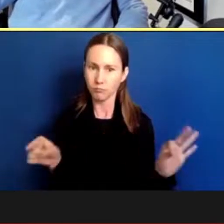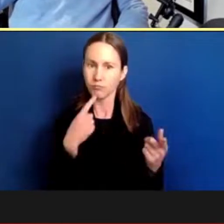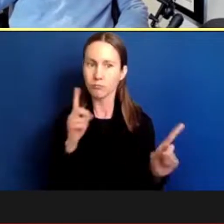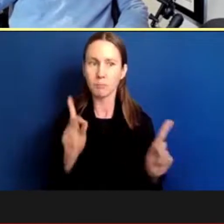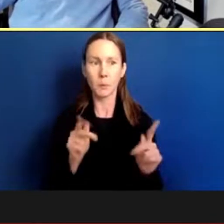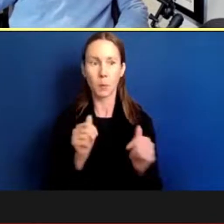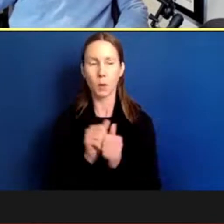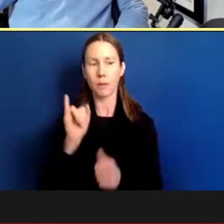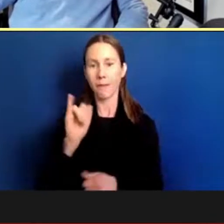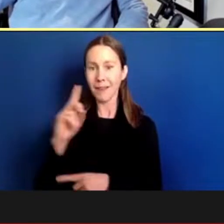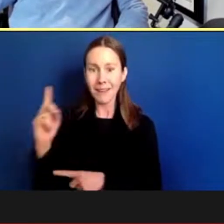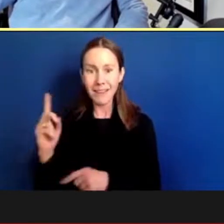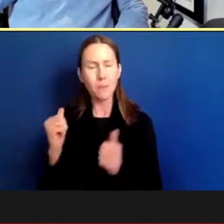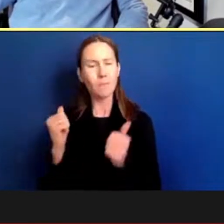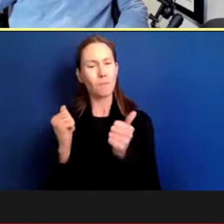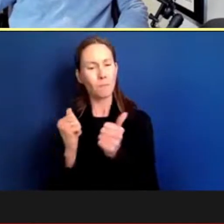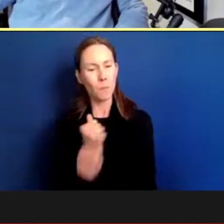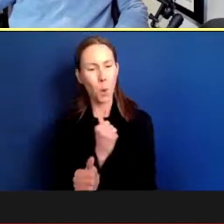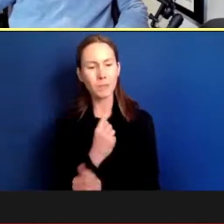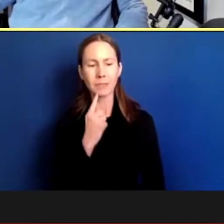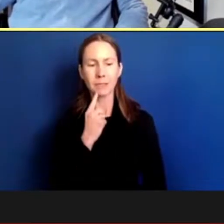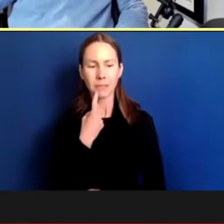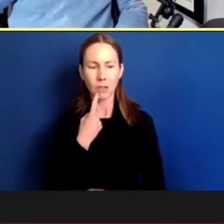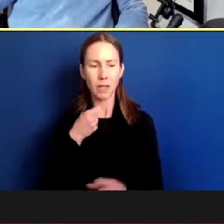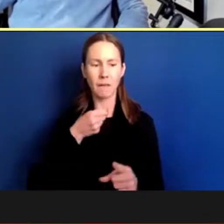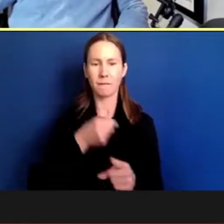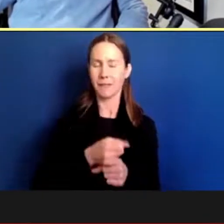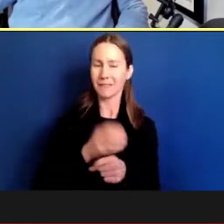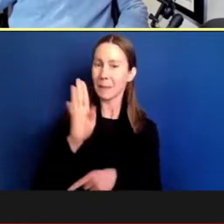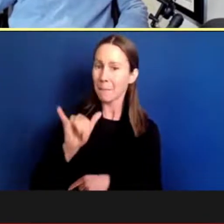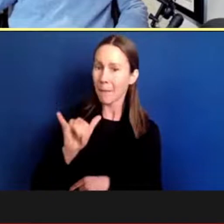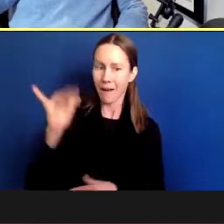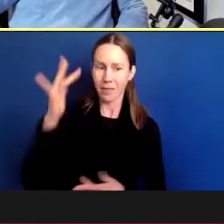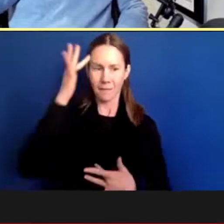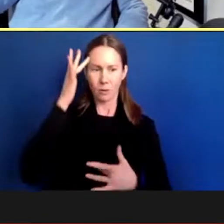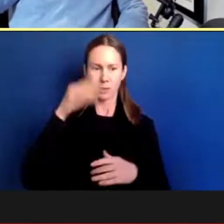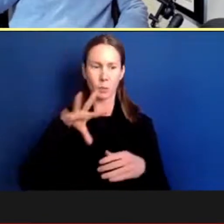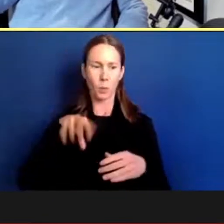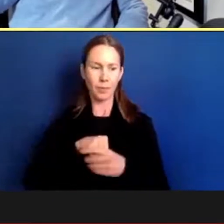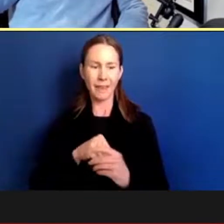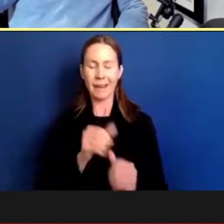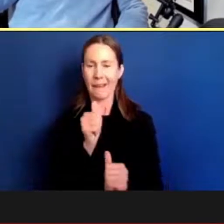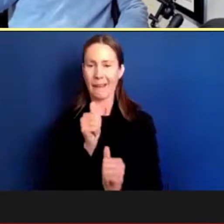were among the most severely affected by the virus in every jurisdiction